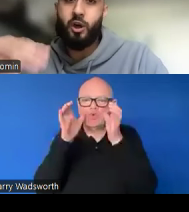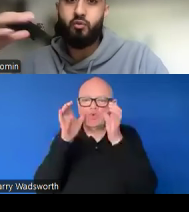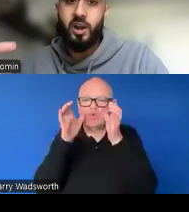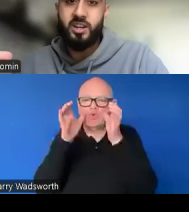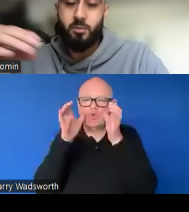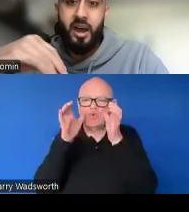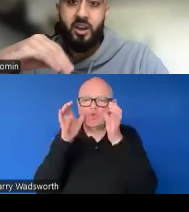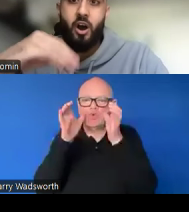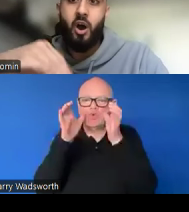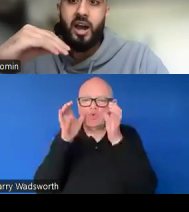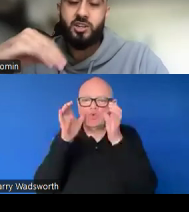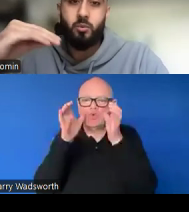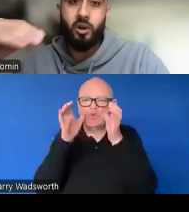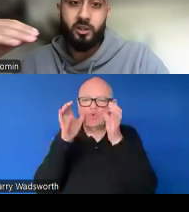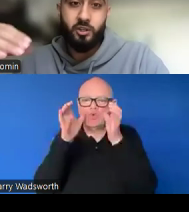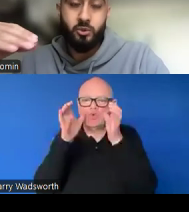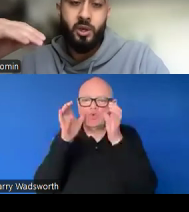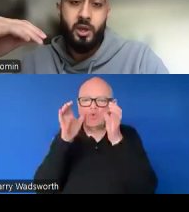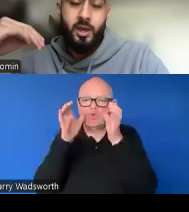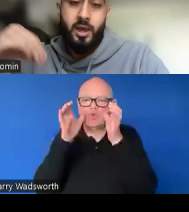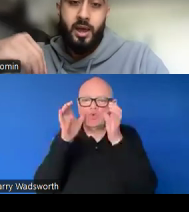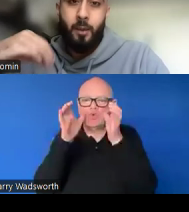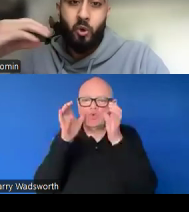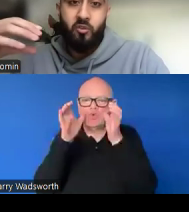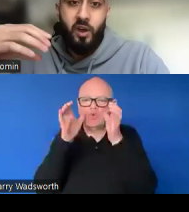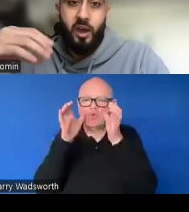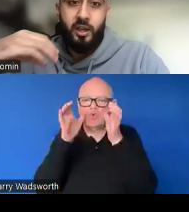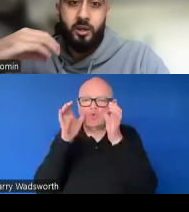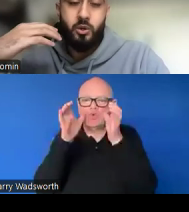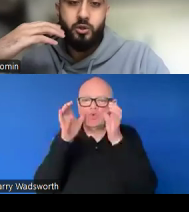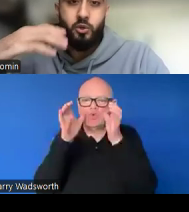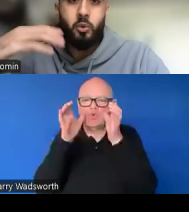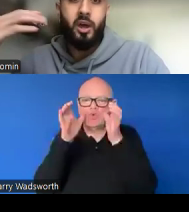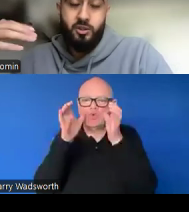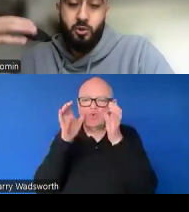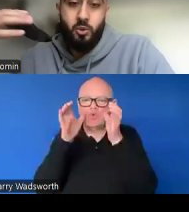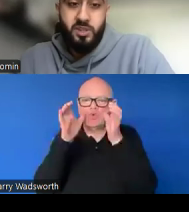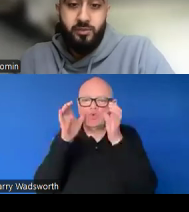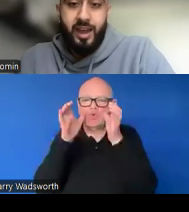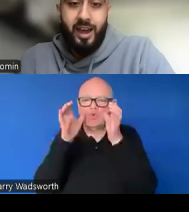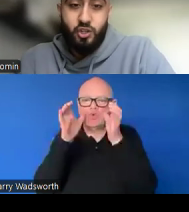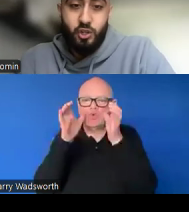that are ready to buy and are actually wanting to convert and do a specific action.